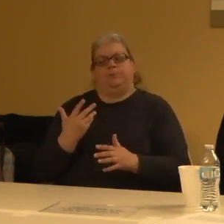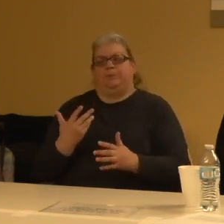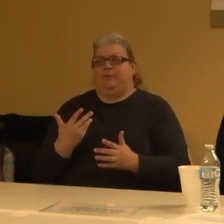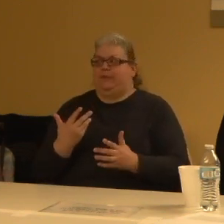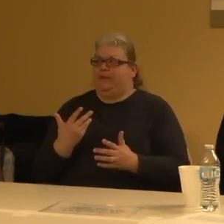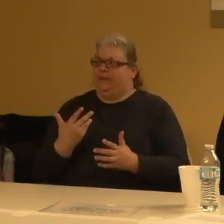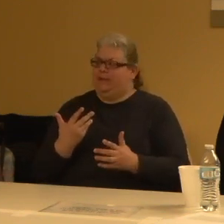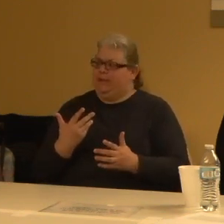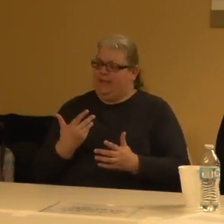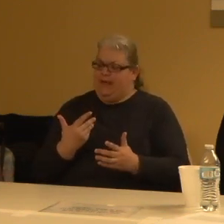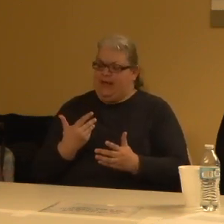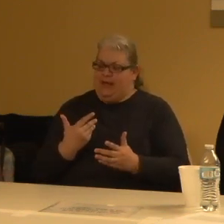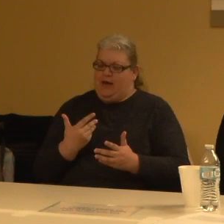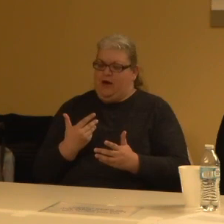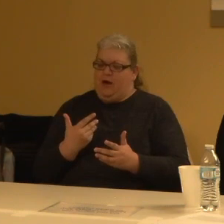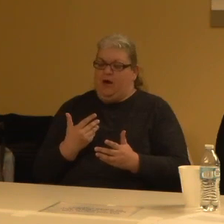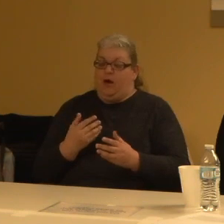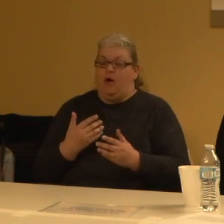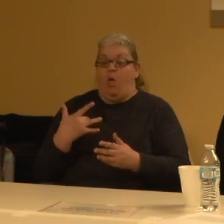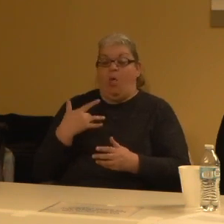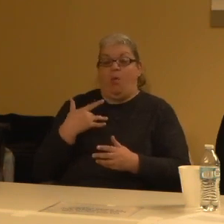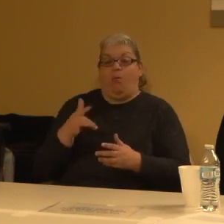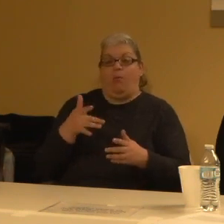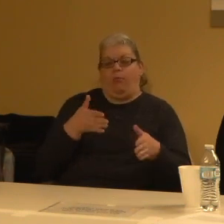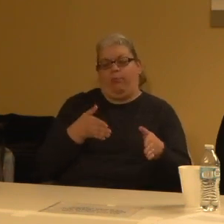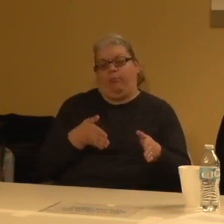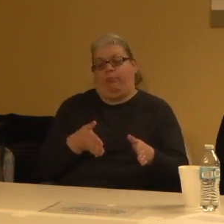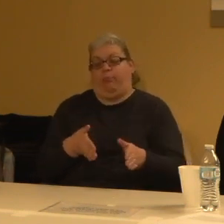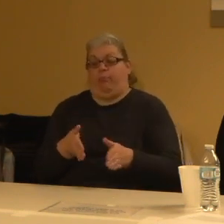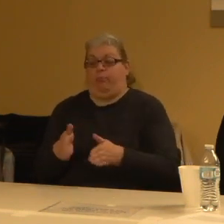try to cater to certain aesthetics,